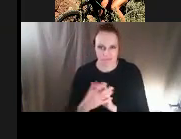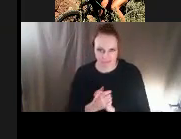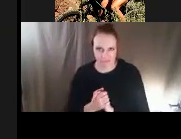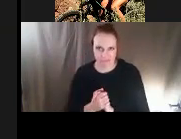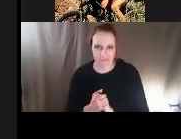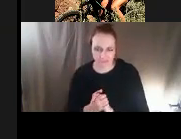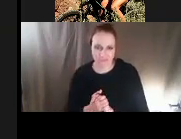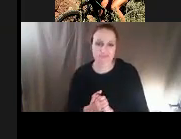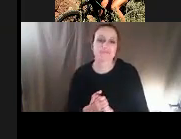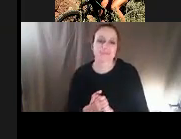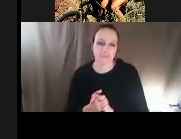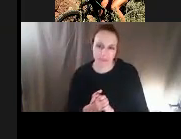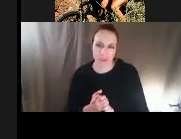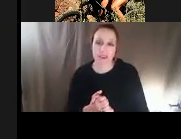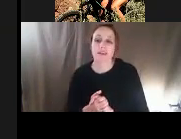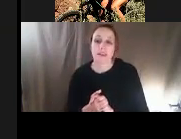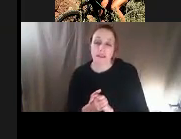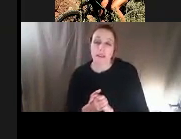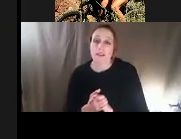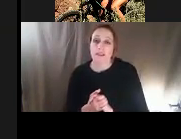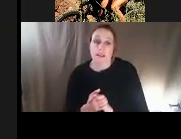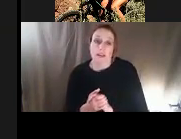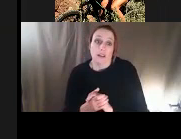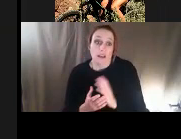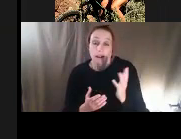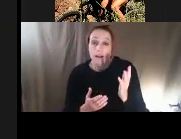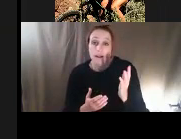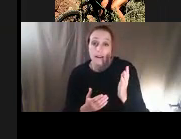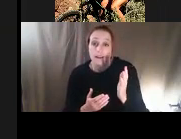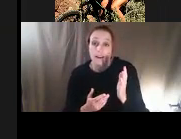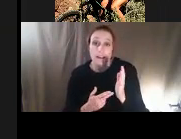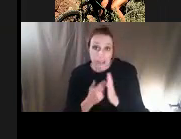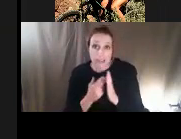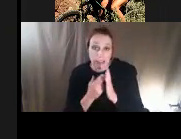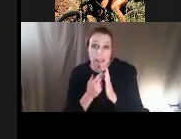And on the surface, it is true. I mean, all lives do matter. Absolutely.